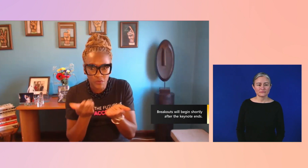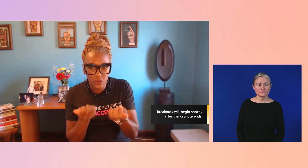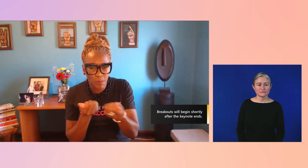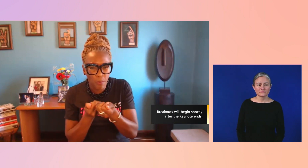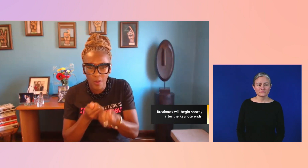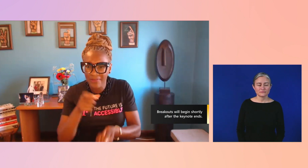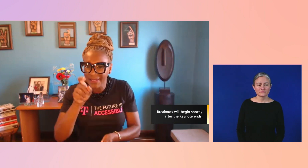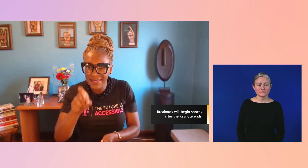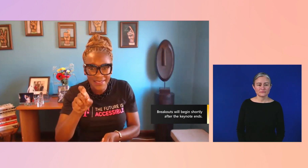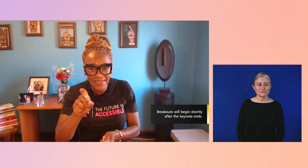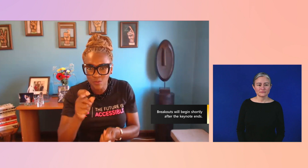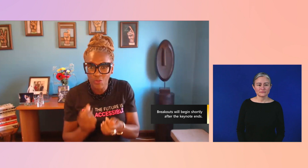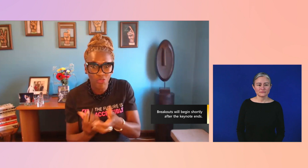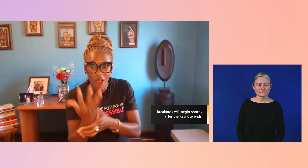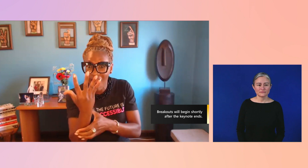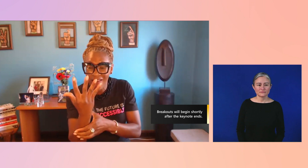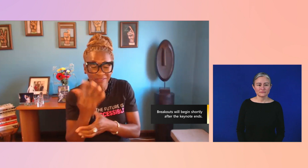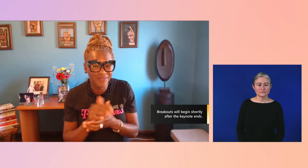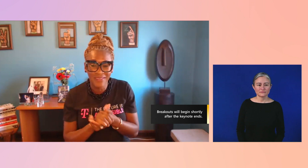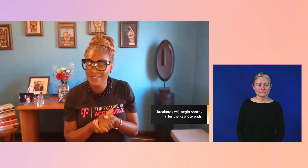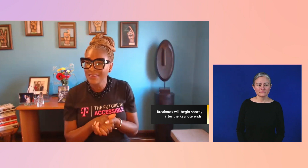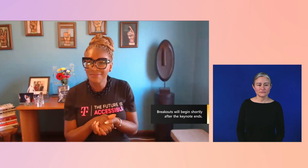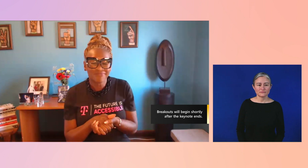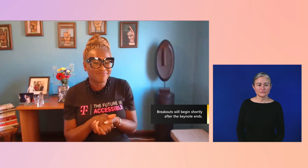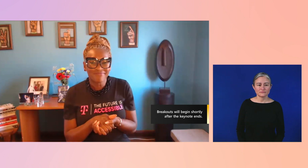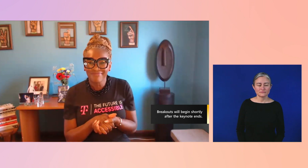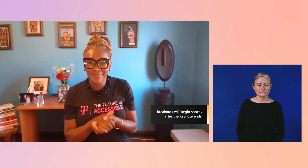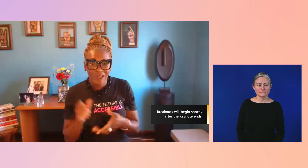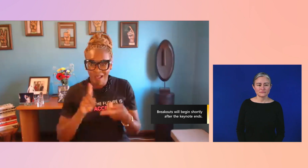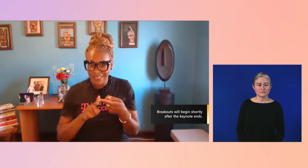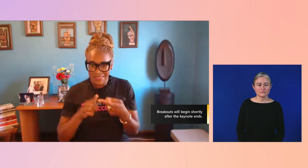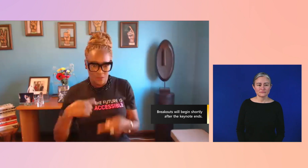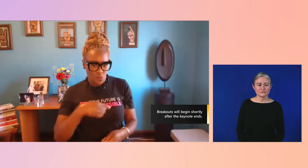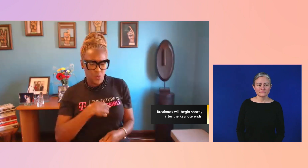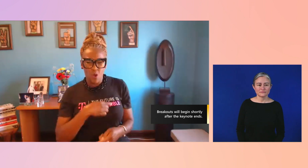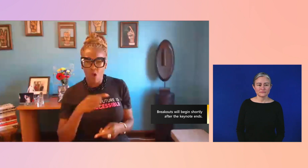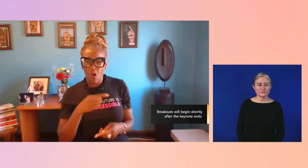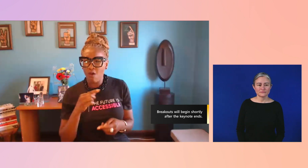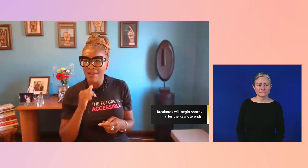the community with the services and supports that they need and thrive.